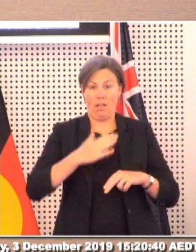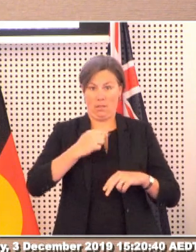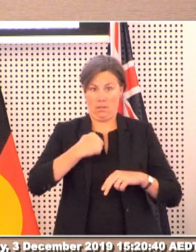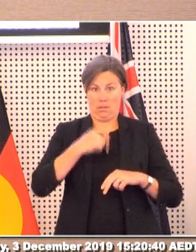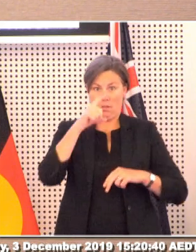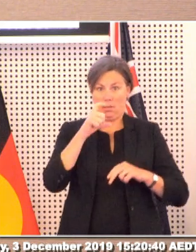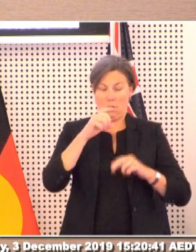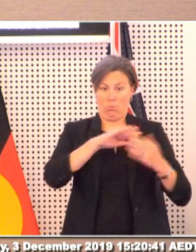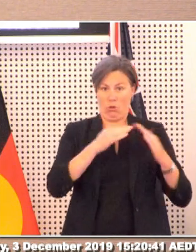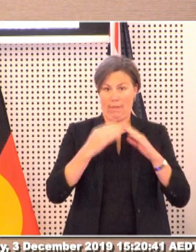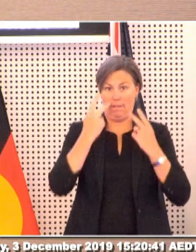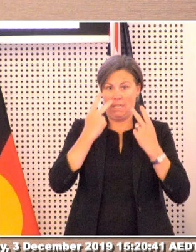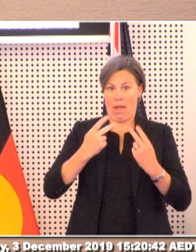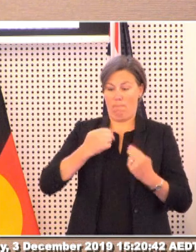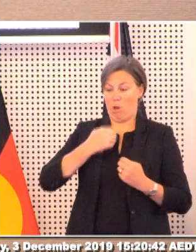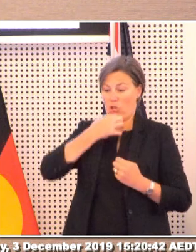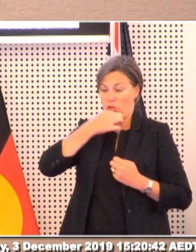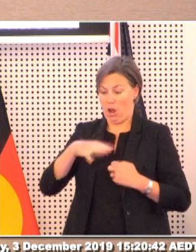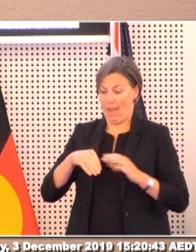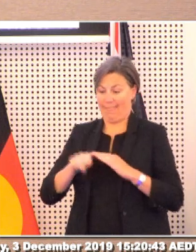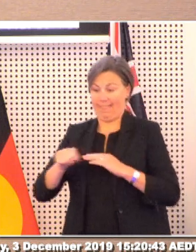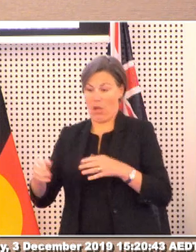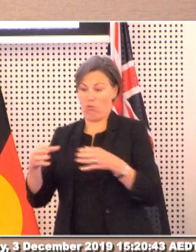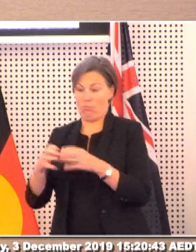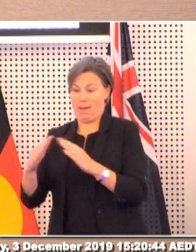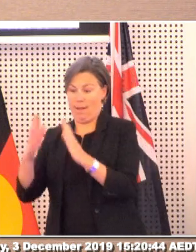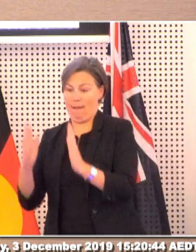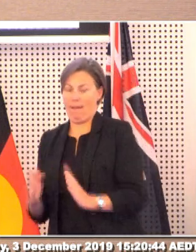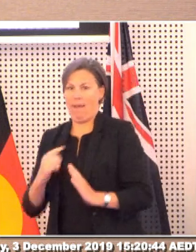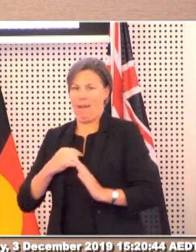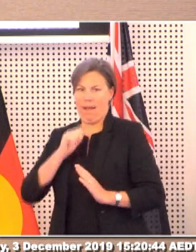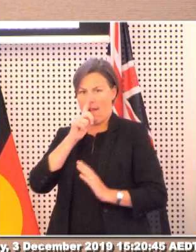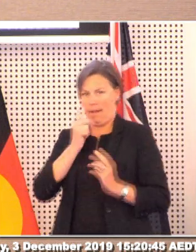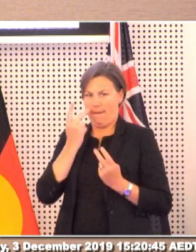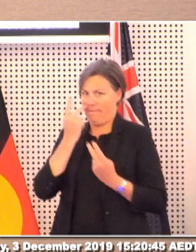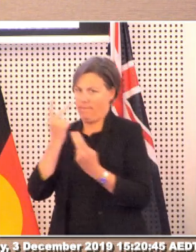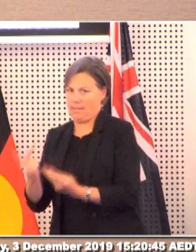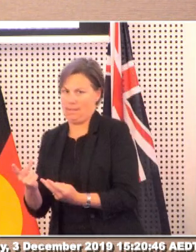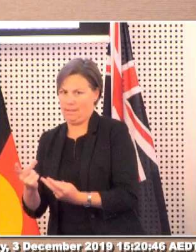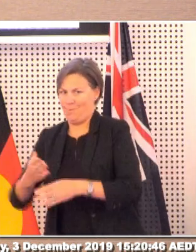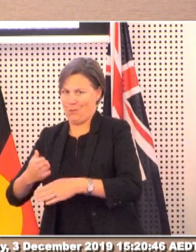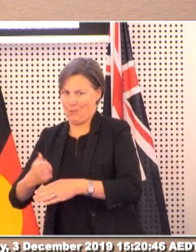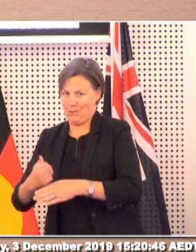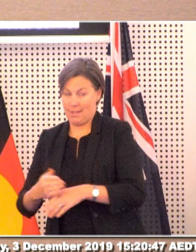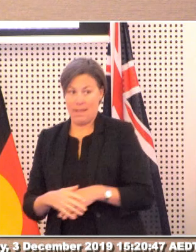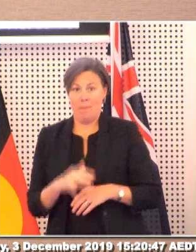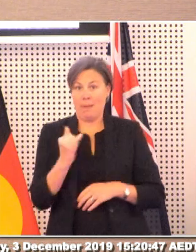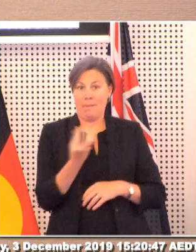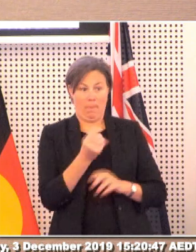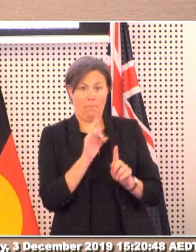Some of them may have lived experience of disability themselves. Some are students, thinking that it looks good on their CV when